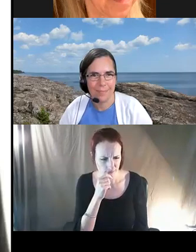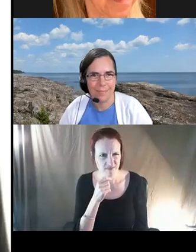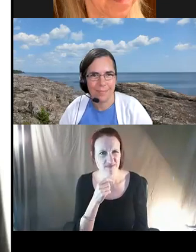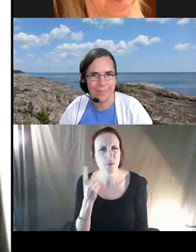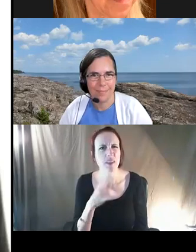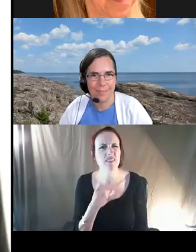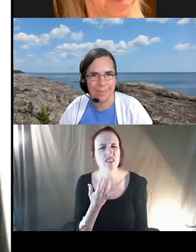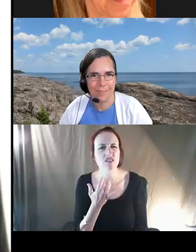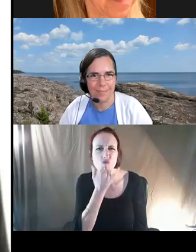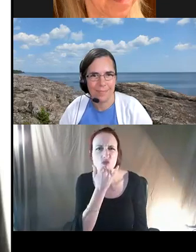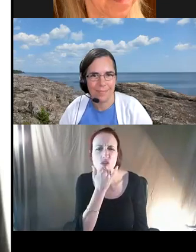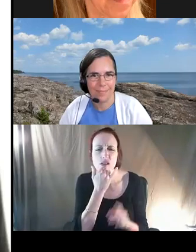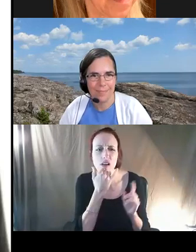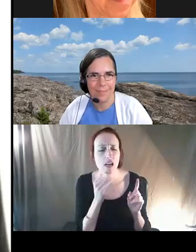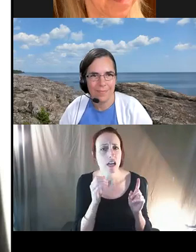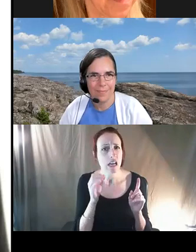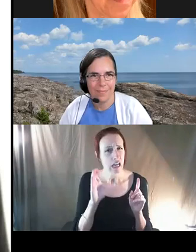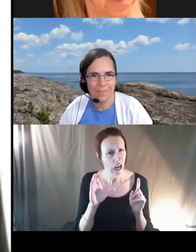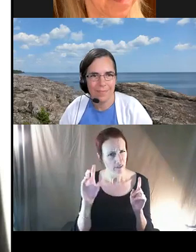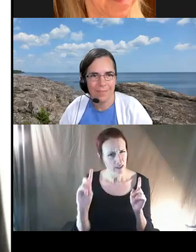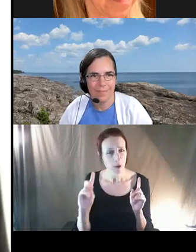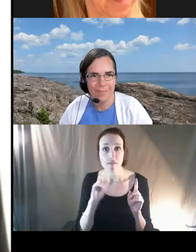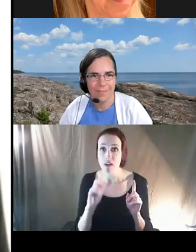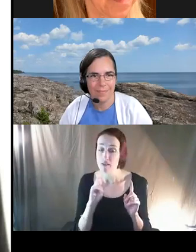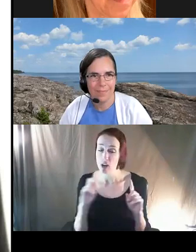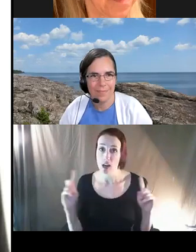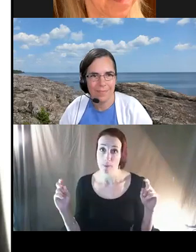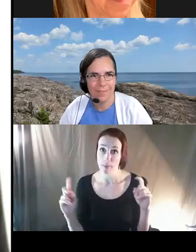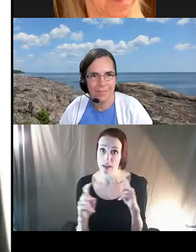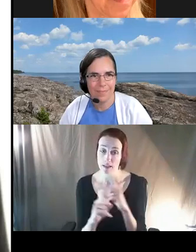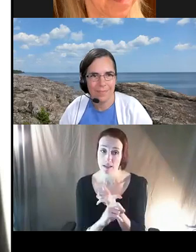Cognitive disabilities are very complex and personal,